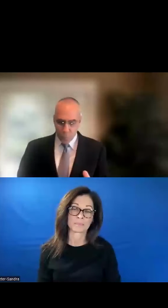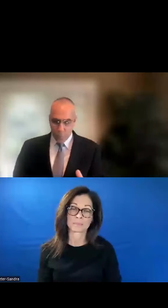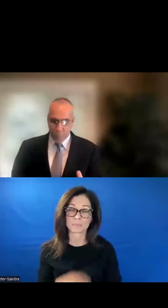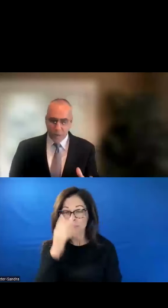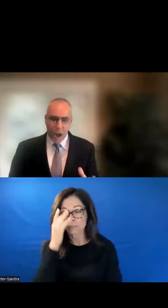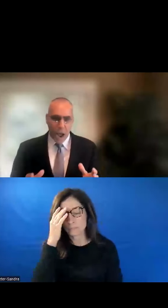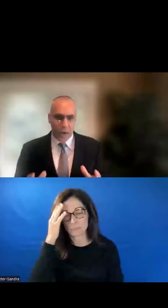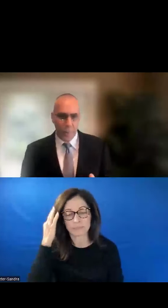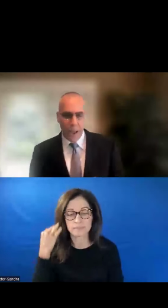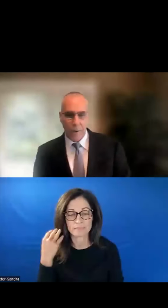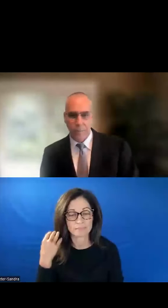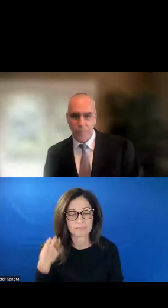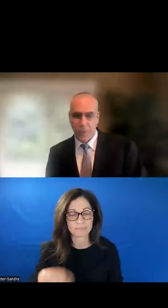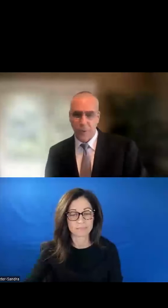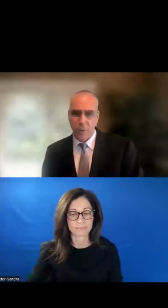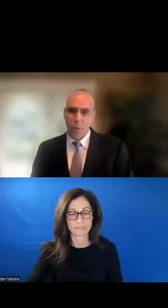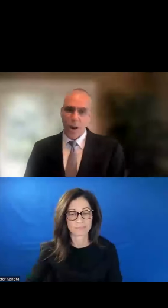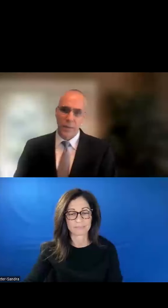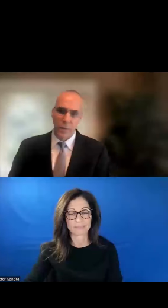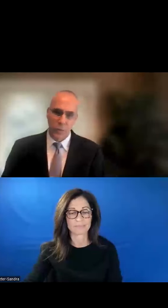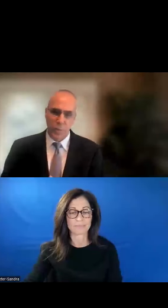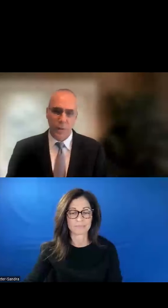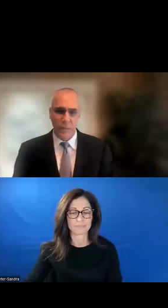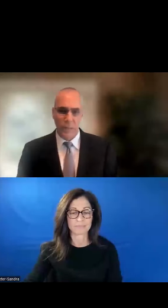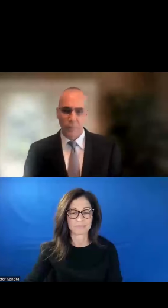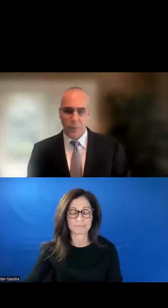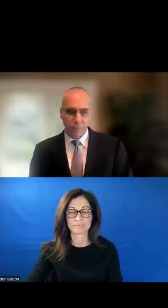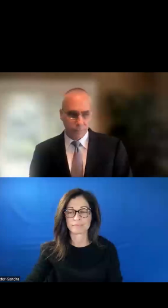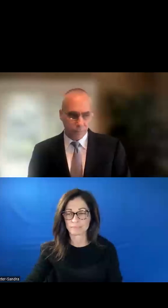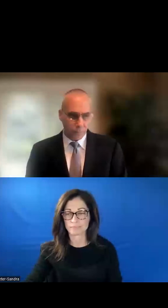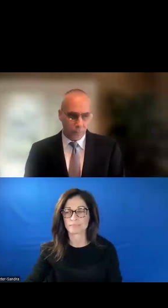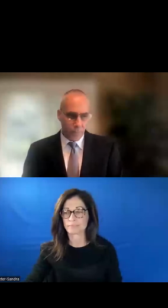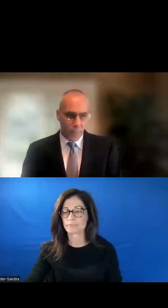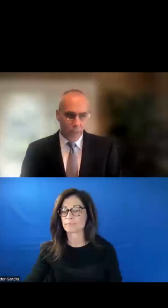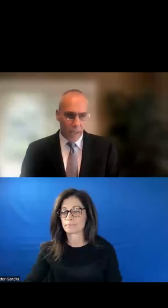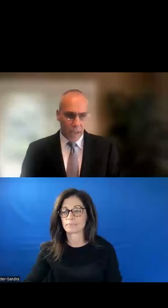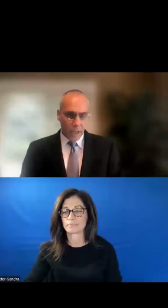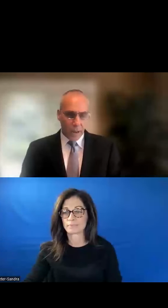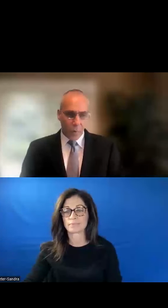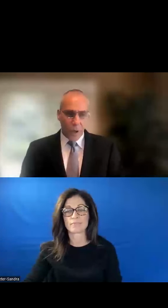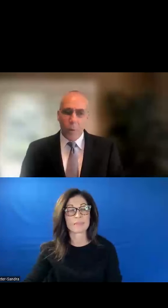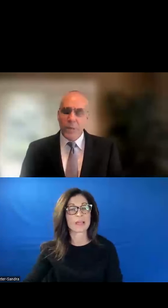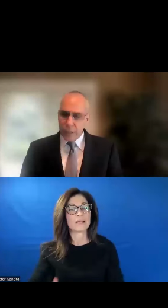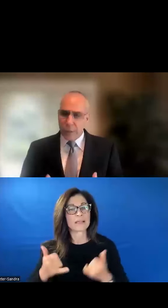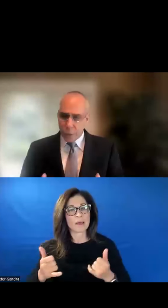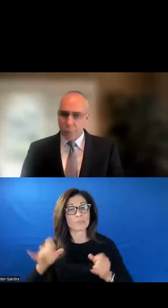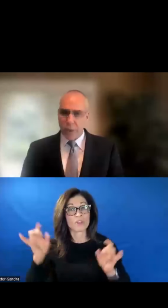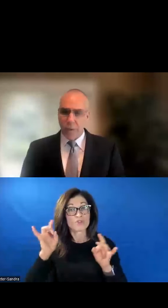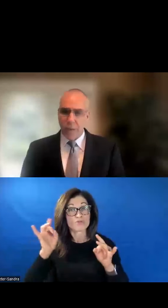WHEN WE TALK ABOUT CRISIS RESPONSE SYSTEMS, WE ALWAYS DO NEED TO